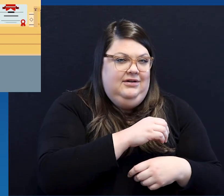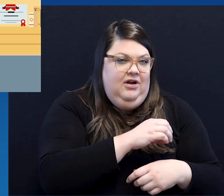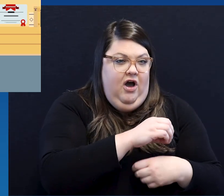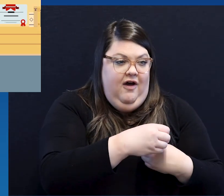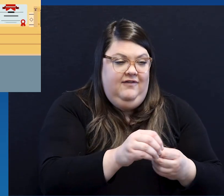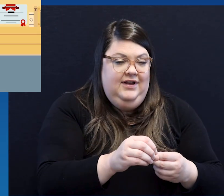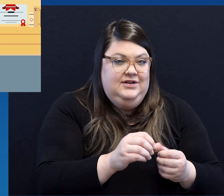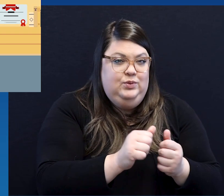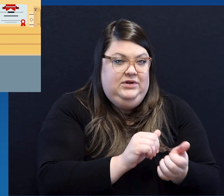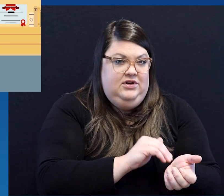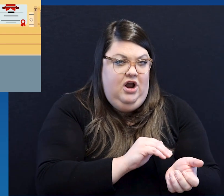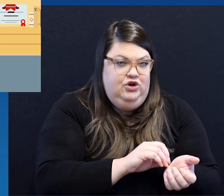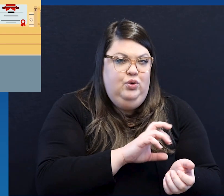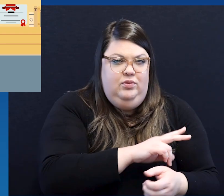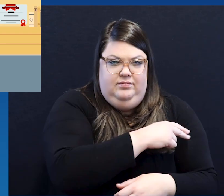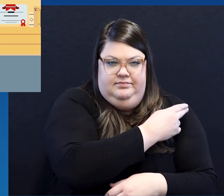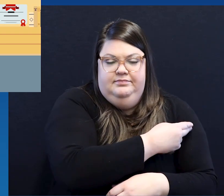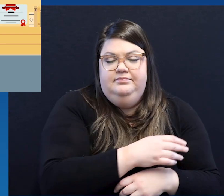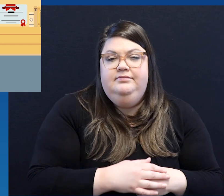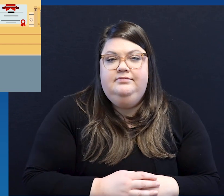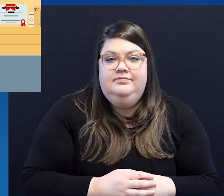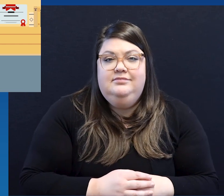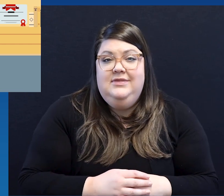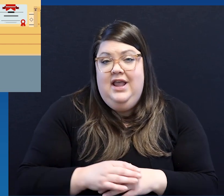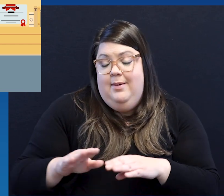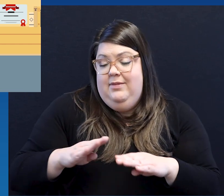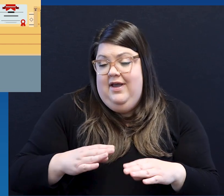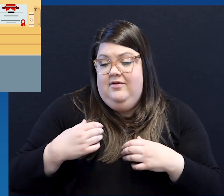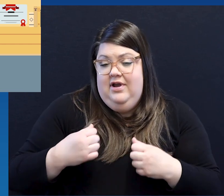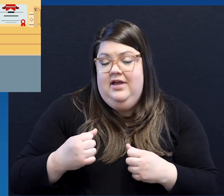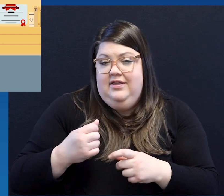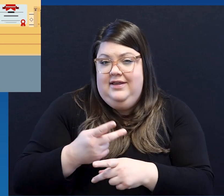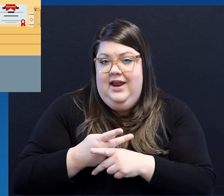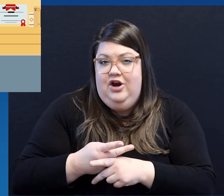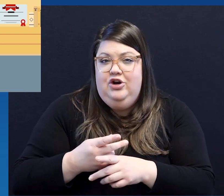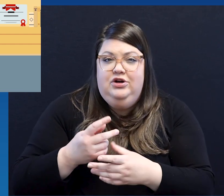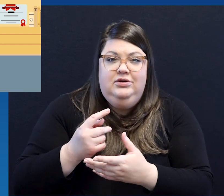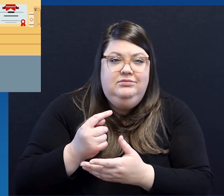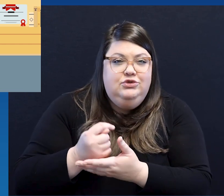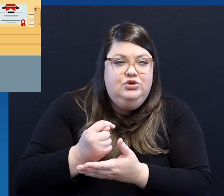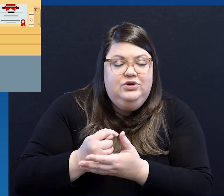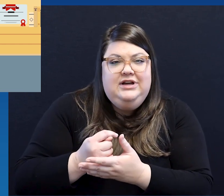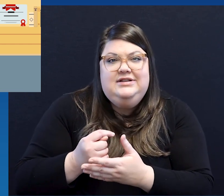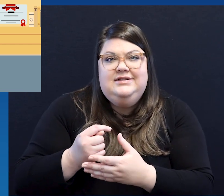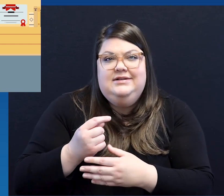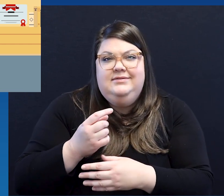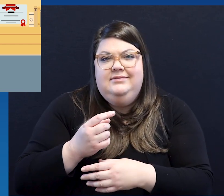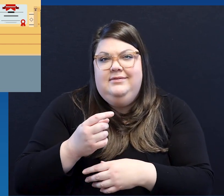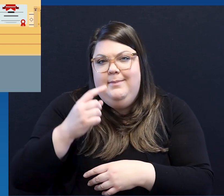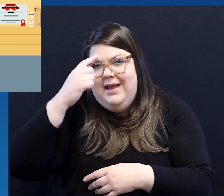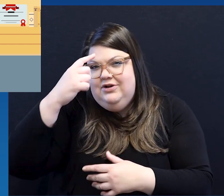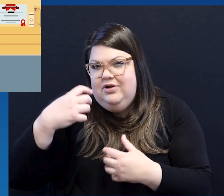that treats physical conditions from the common cold to a heart attack. Treatment is usually provided by a doctor in an office